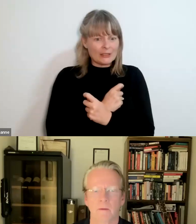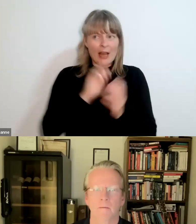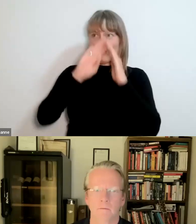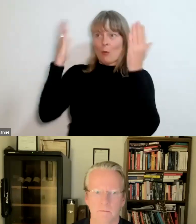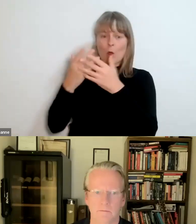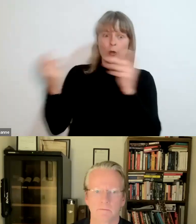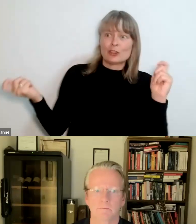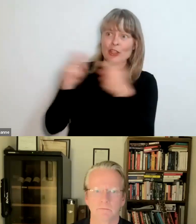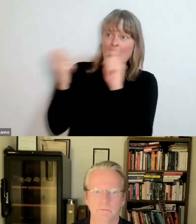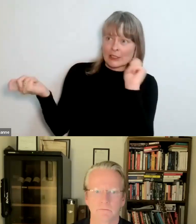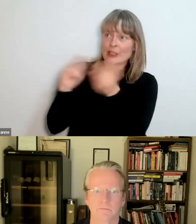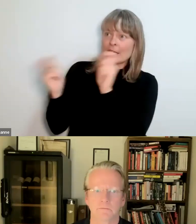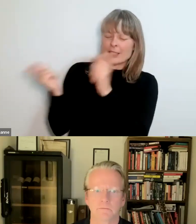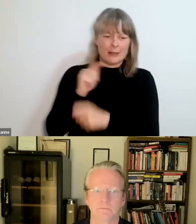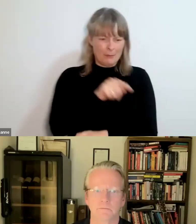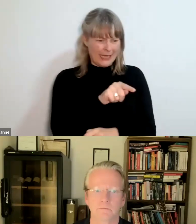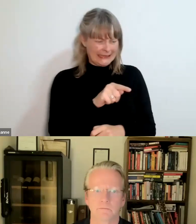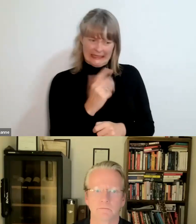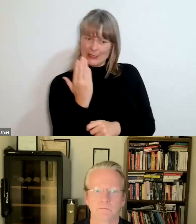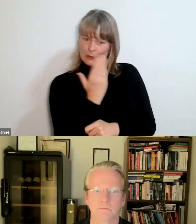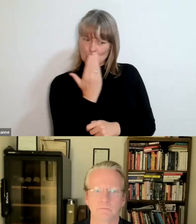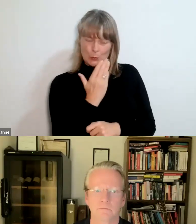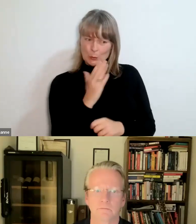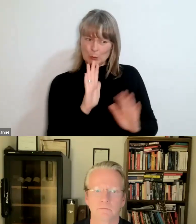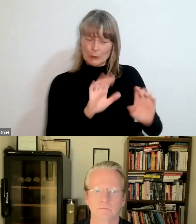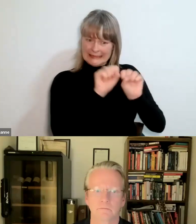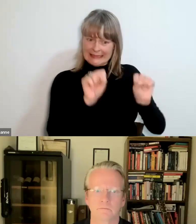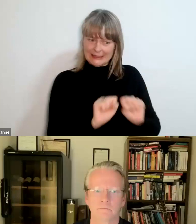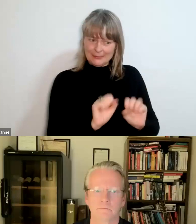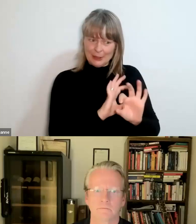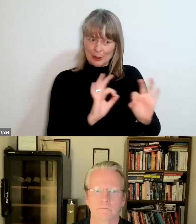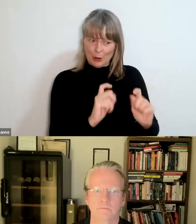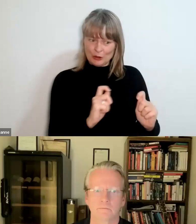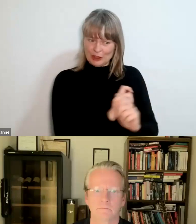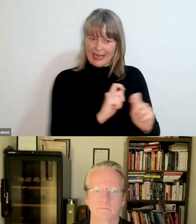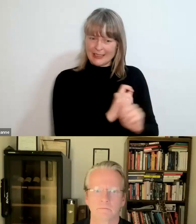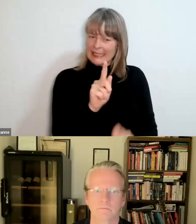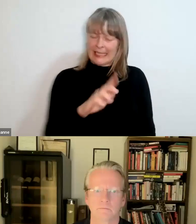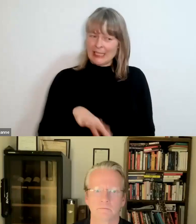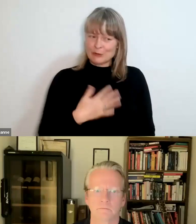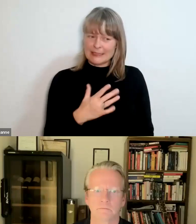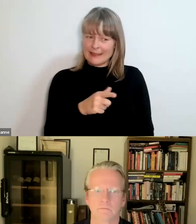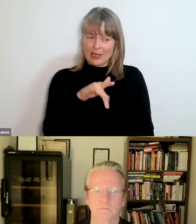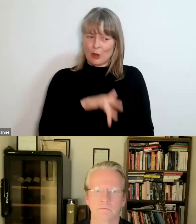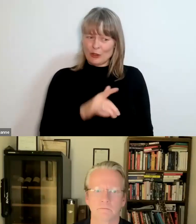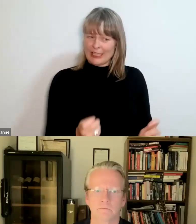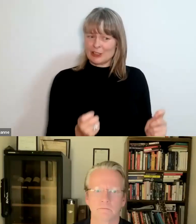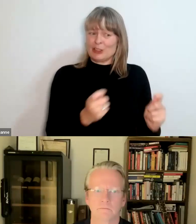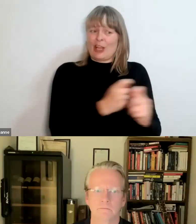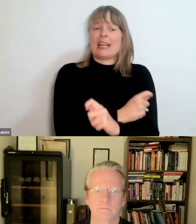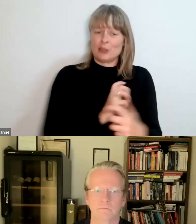That is how little, in some places, things have changed, despite all of the changes around us in the world.